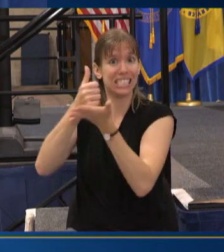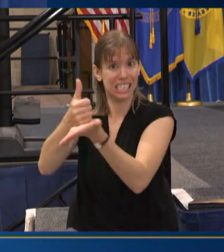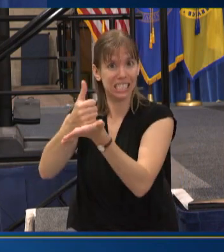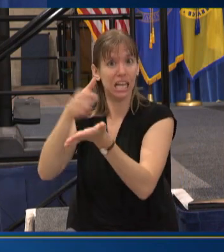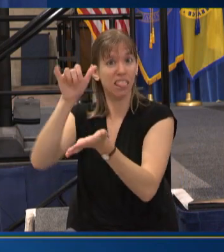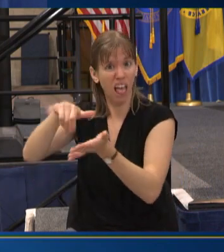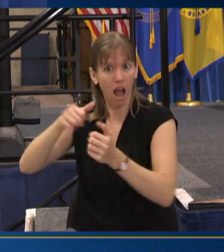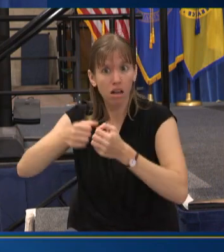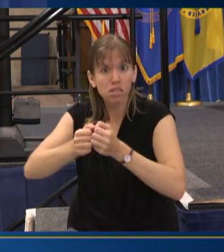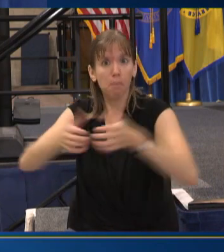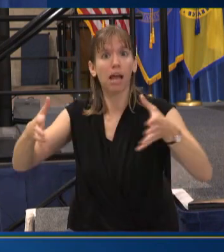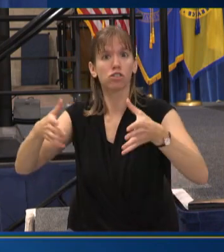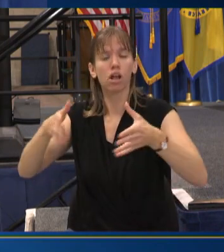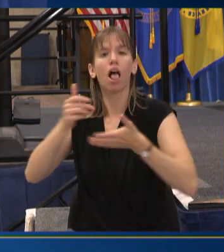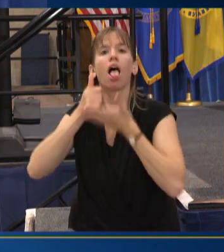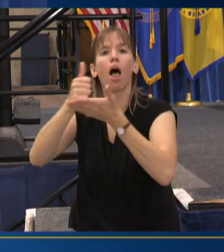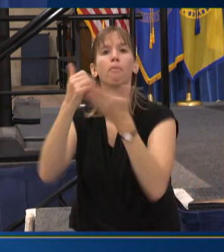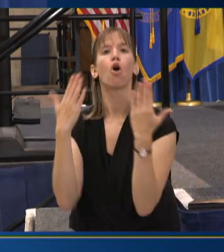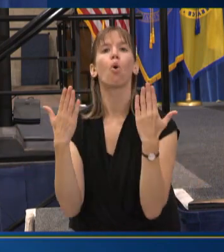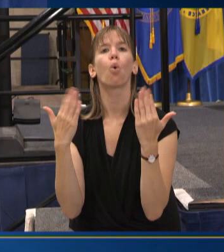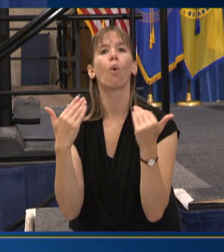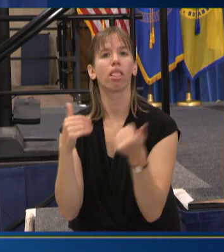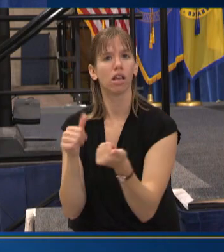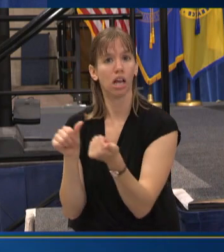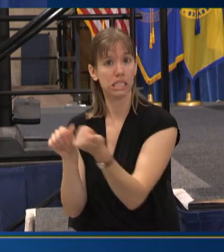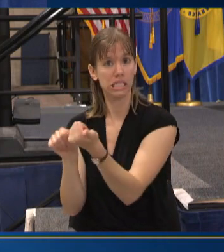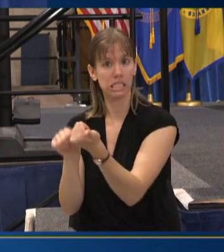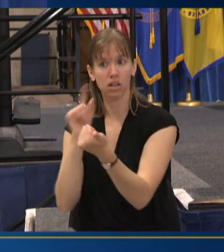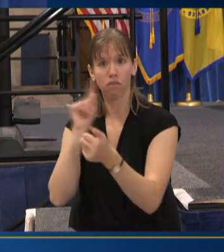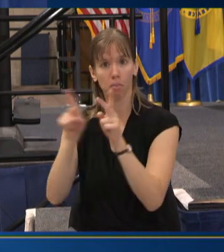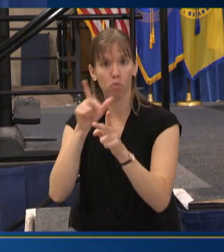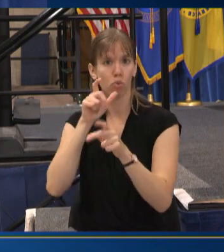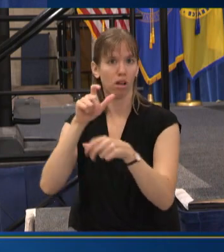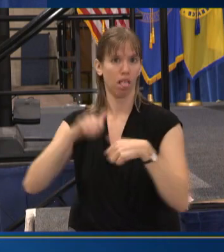assistance to eligible low income households, the introduction of supports